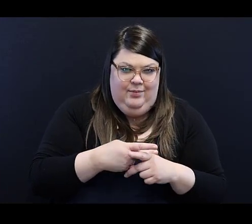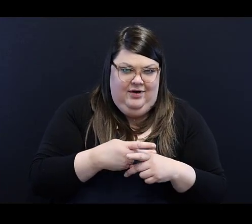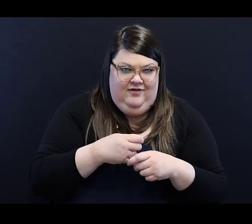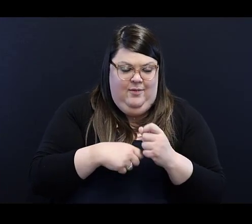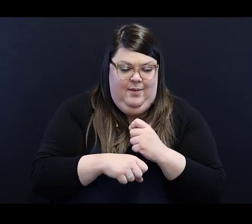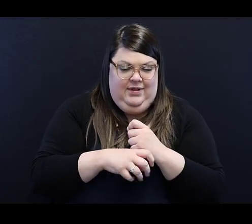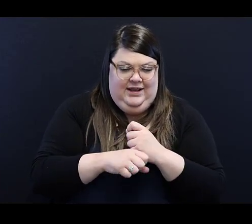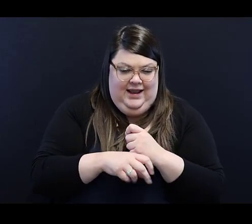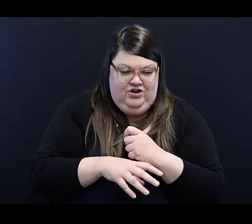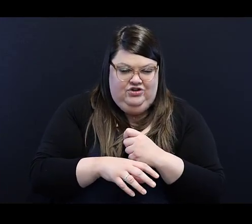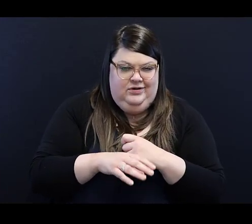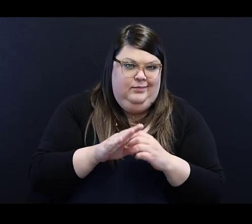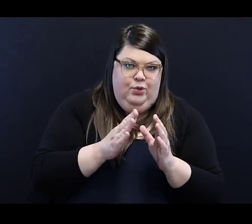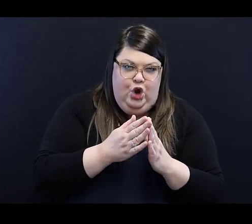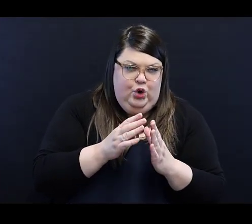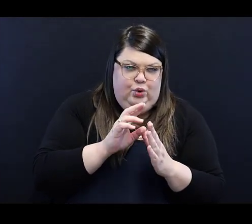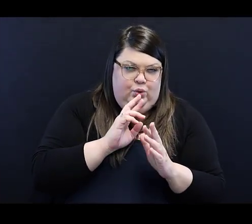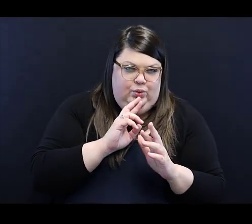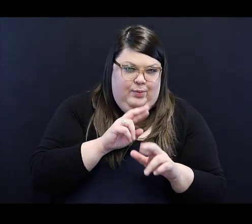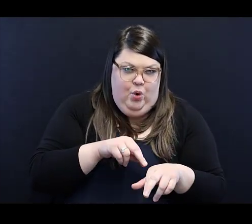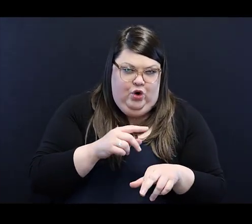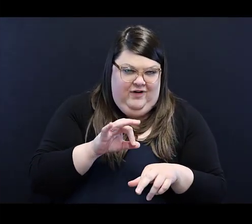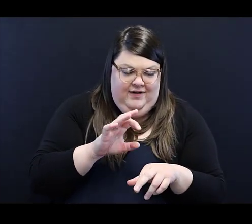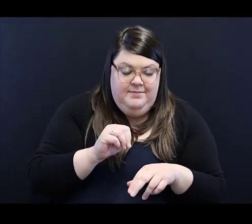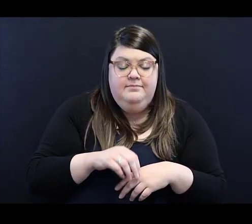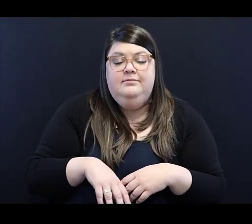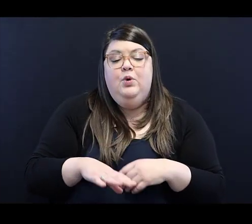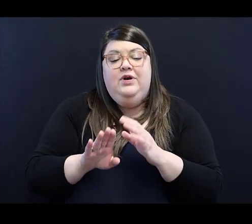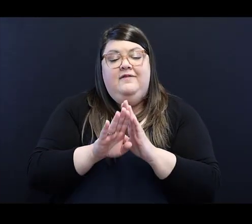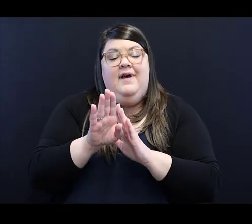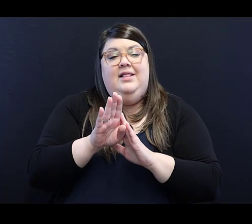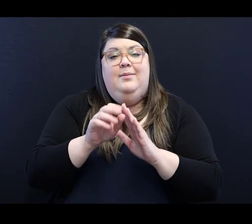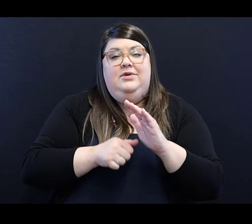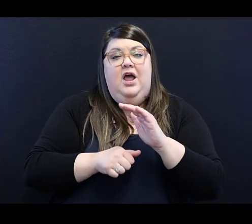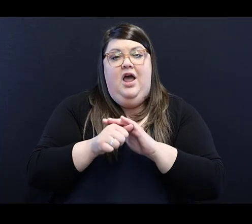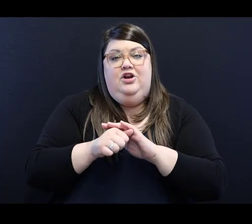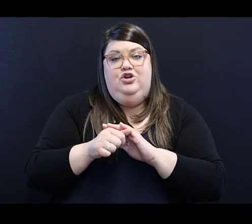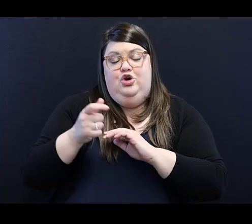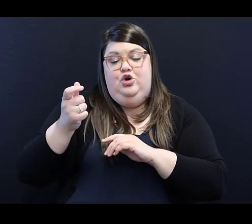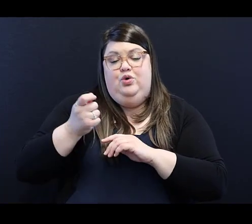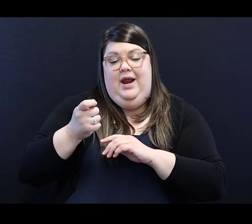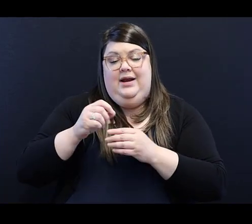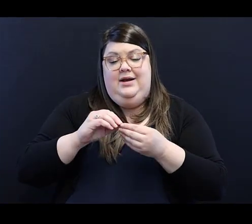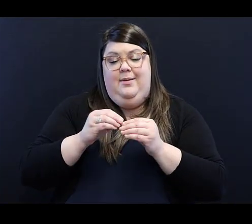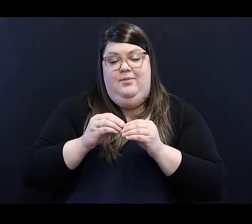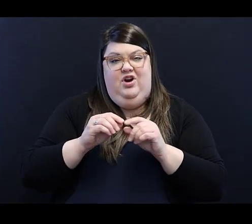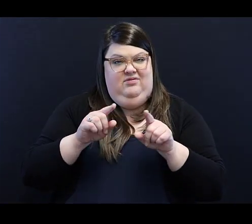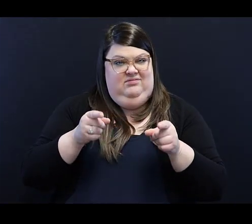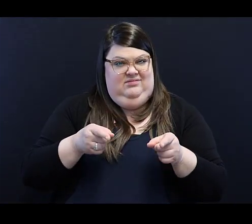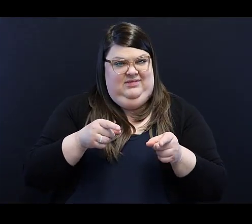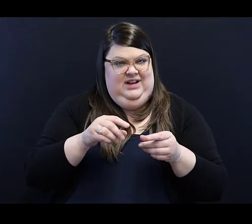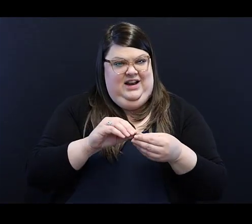report, film] were developed under grant number [Insert the PR/ Award Number] from the U.S.